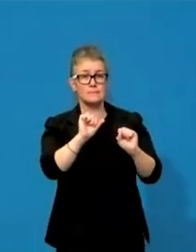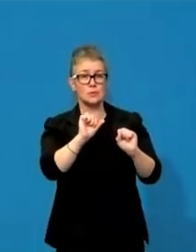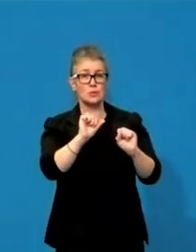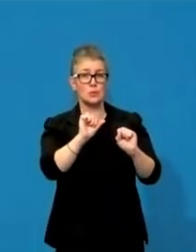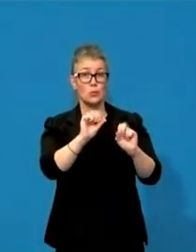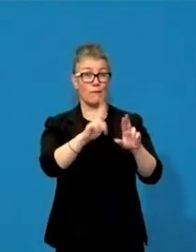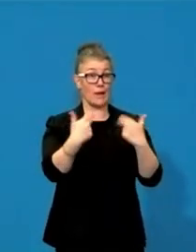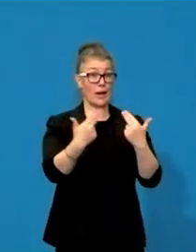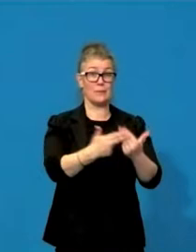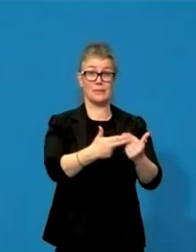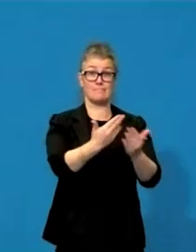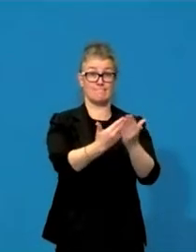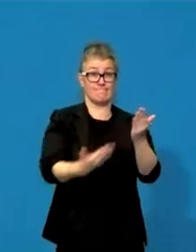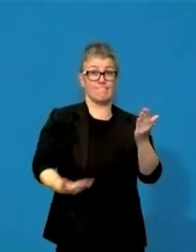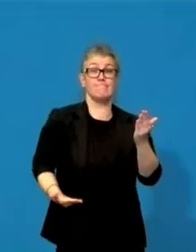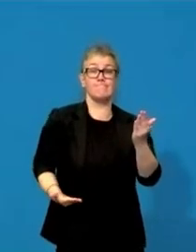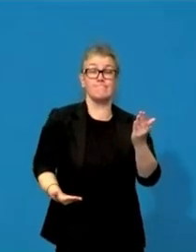on in that remote community.